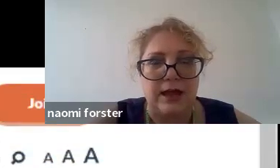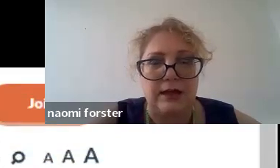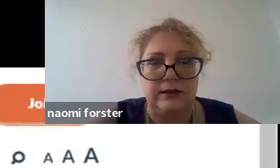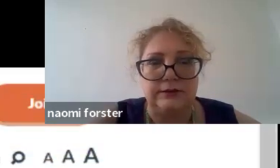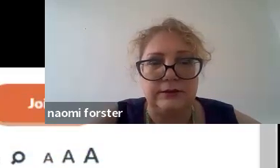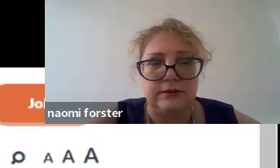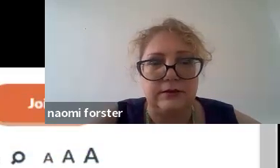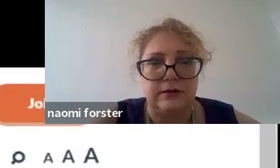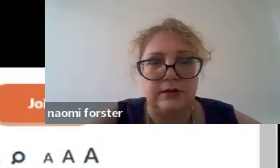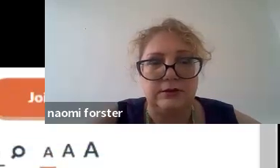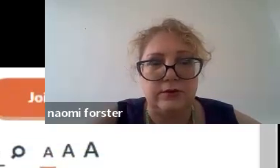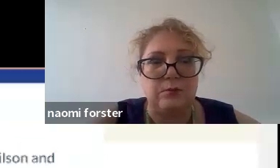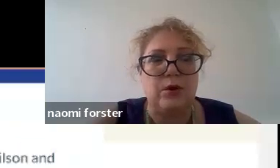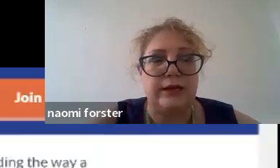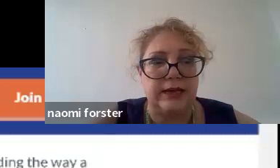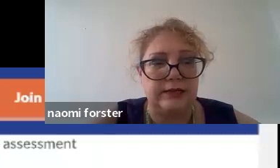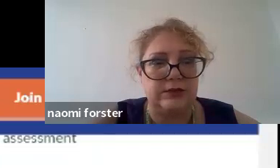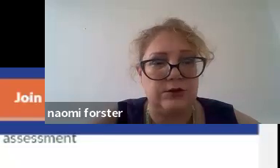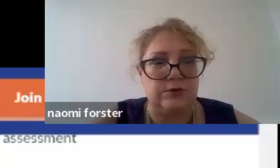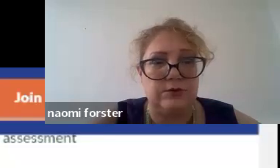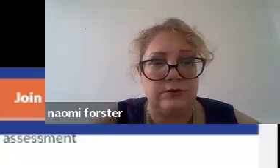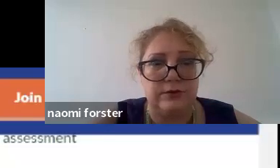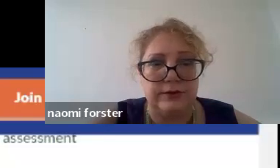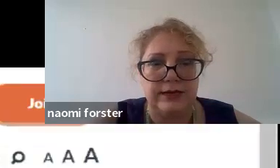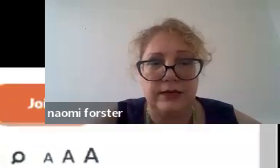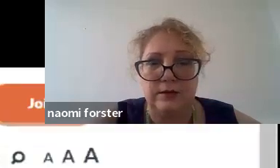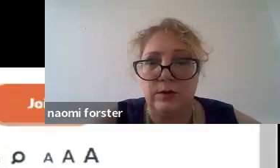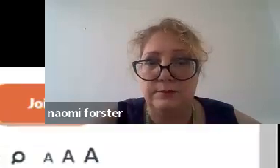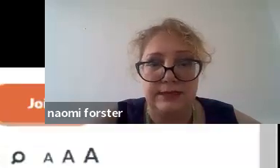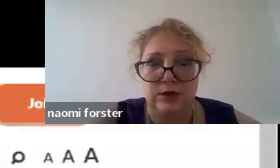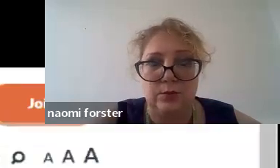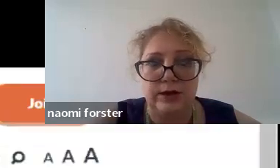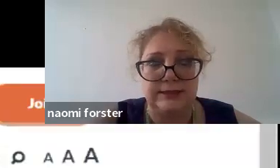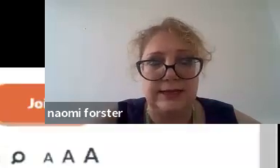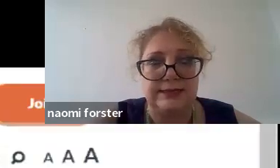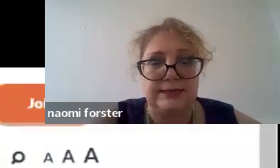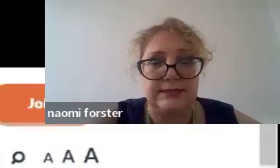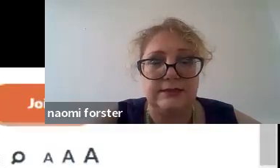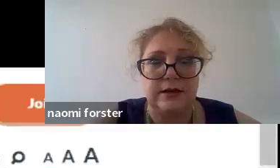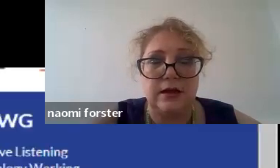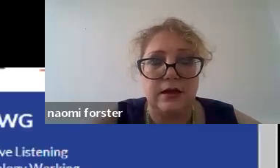And so then working into the single word lists.